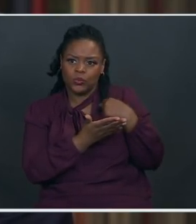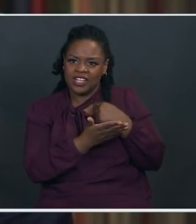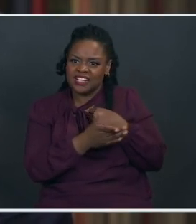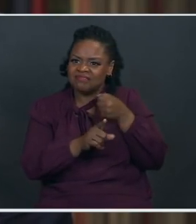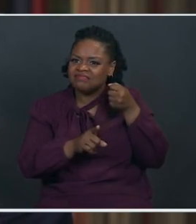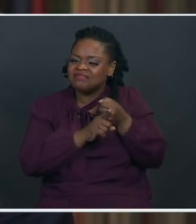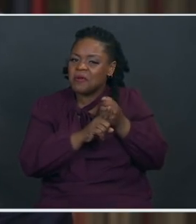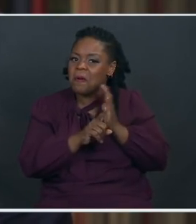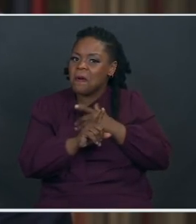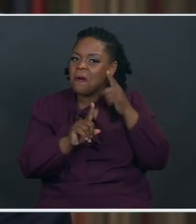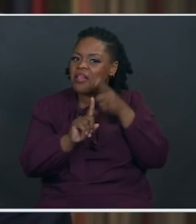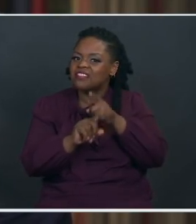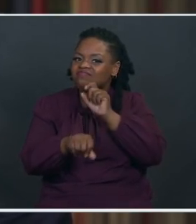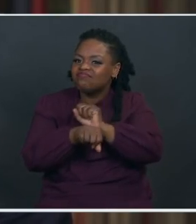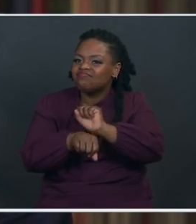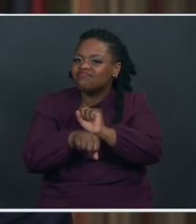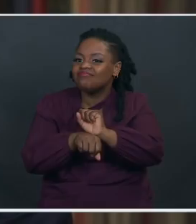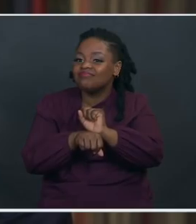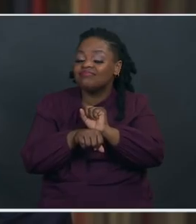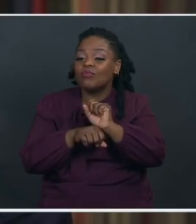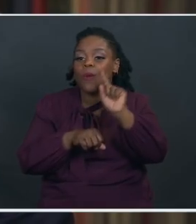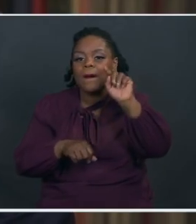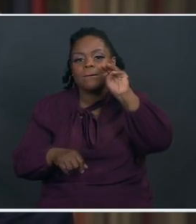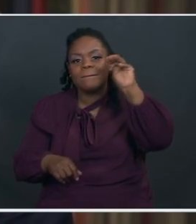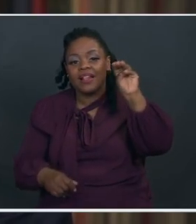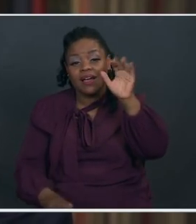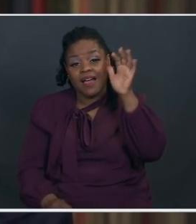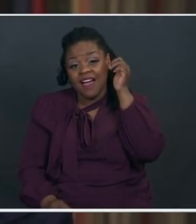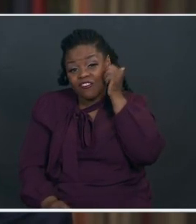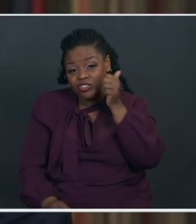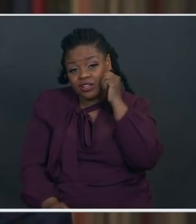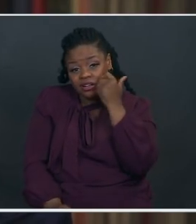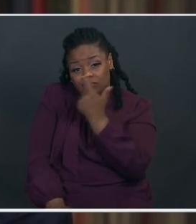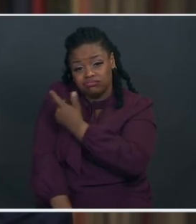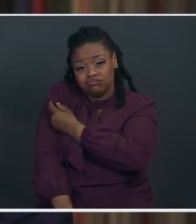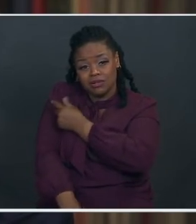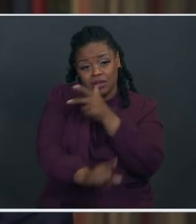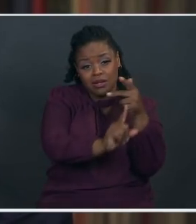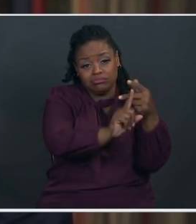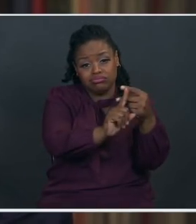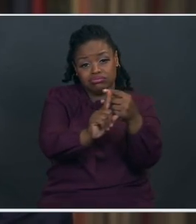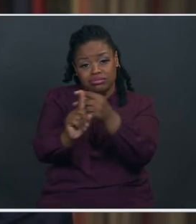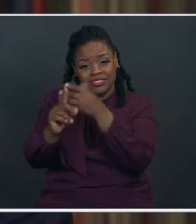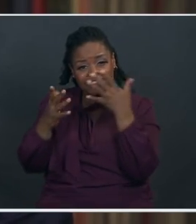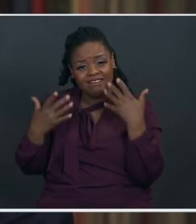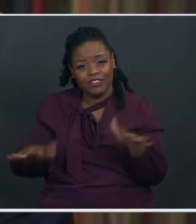of an average of one million vaccinations per day necessary to meet the president's early commitment